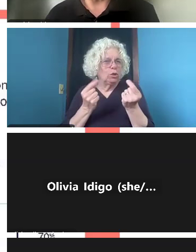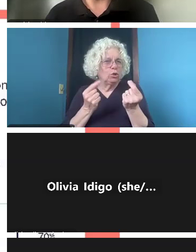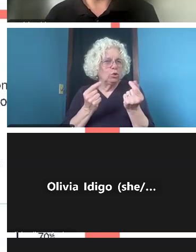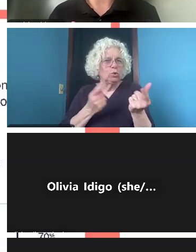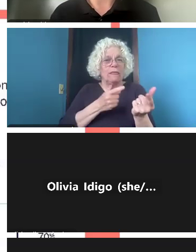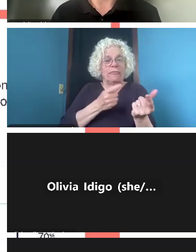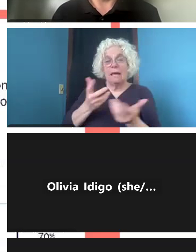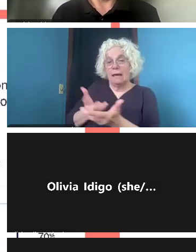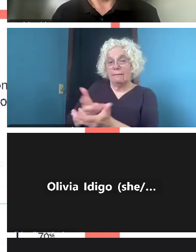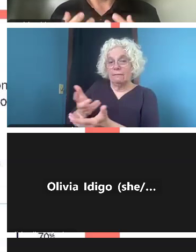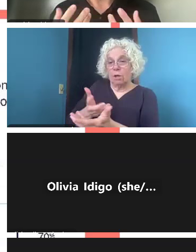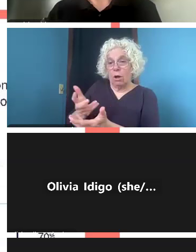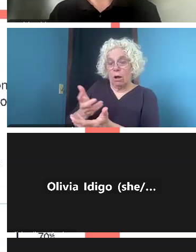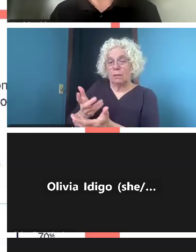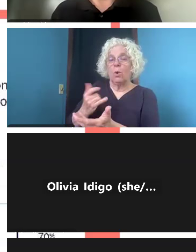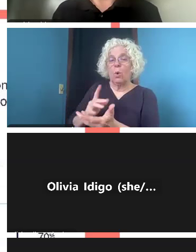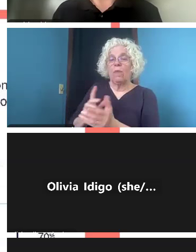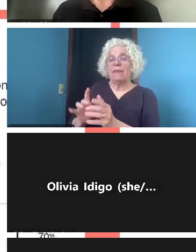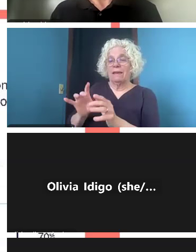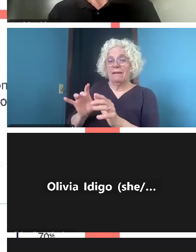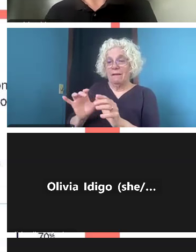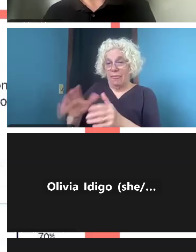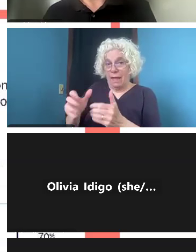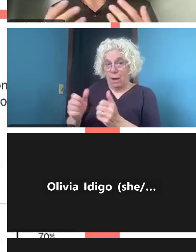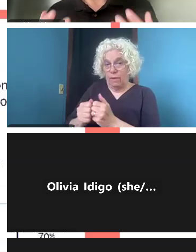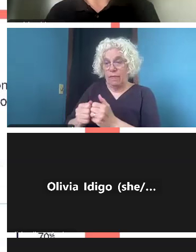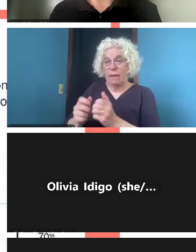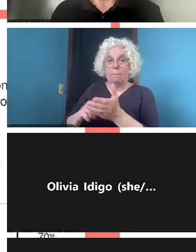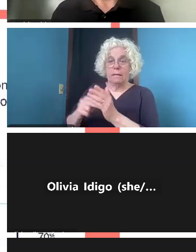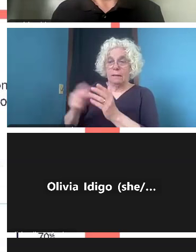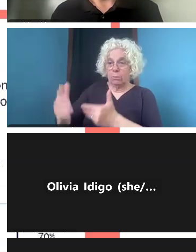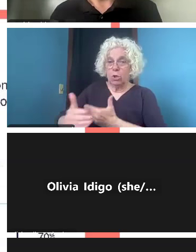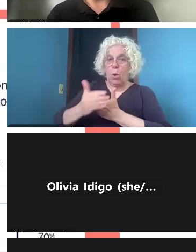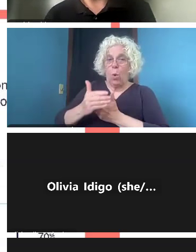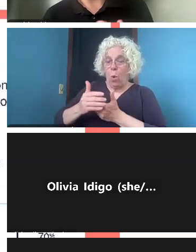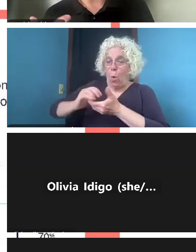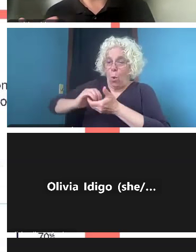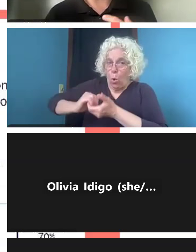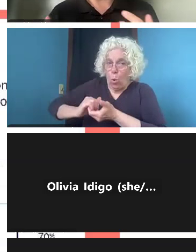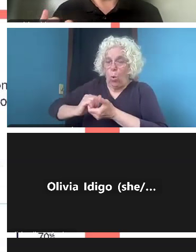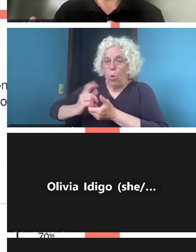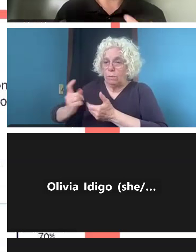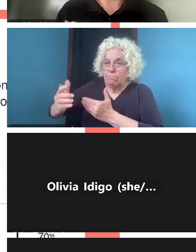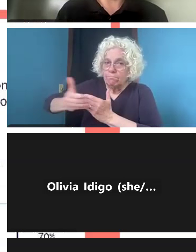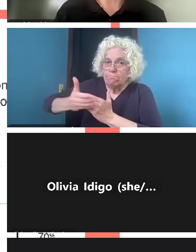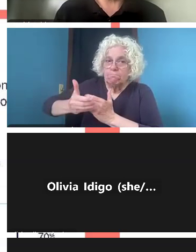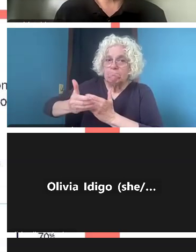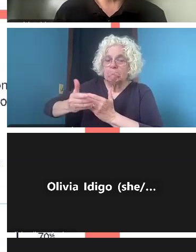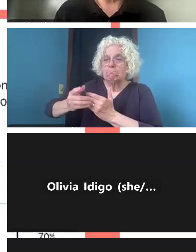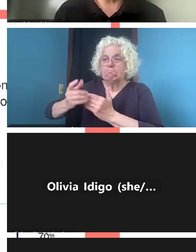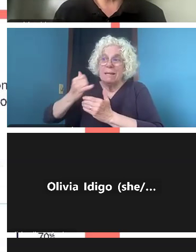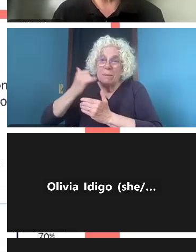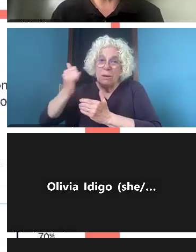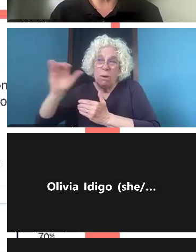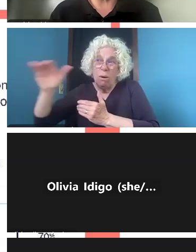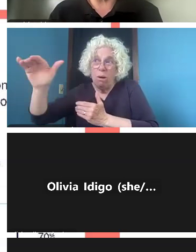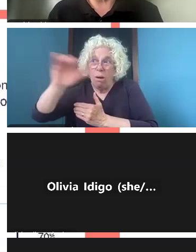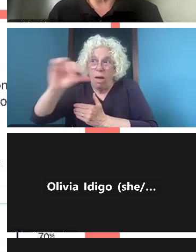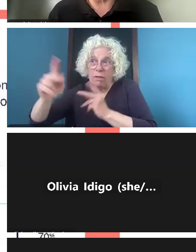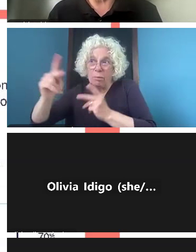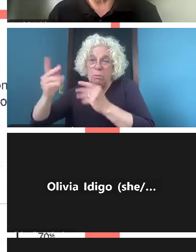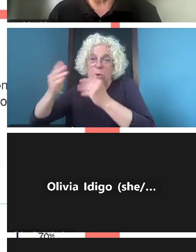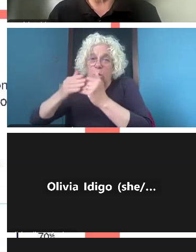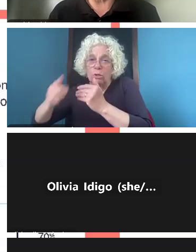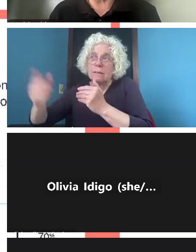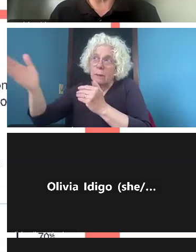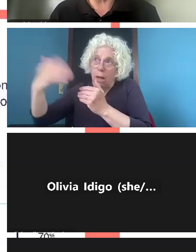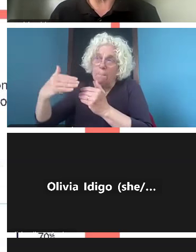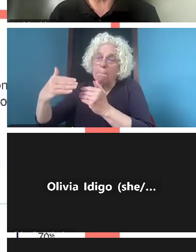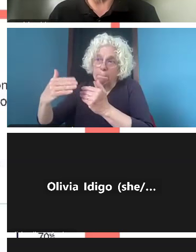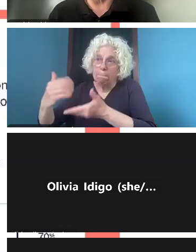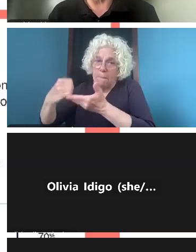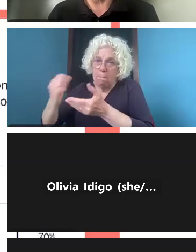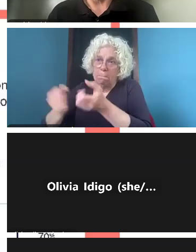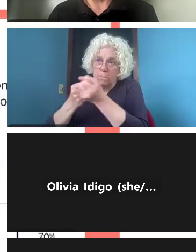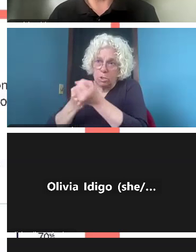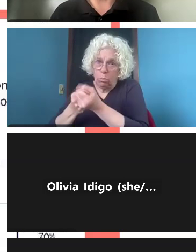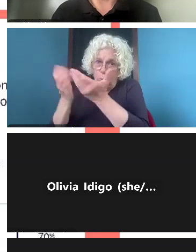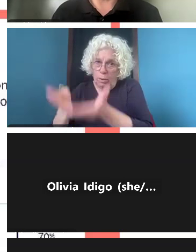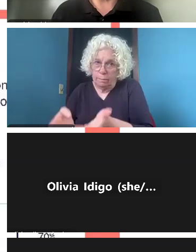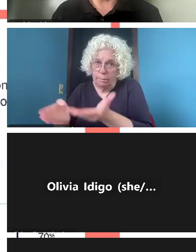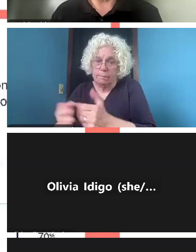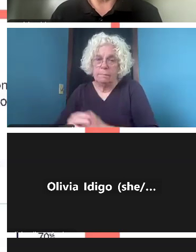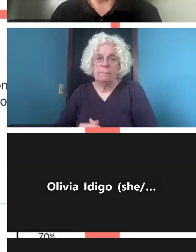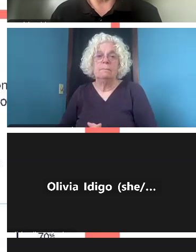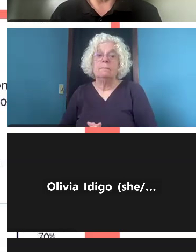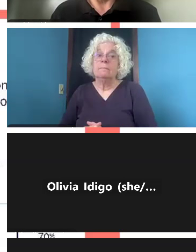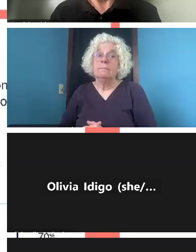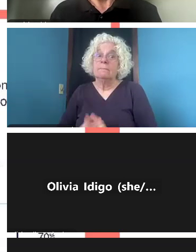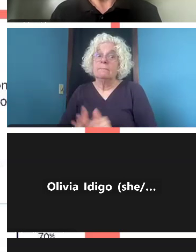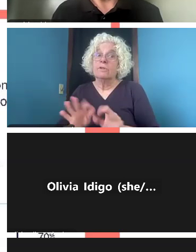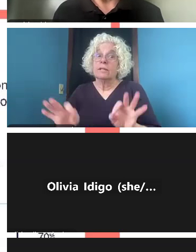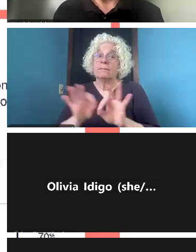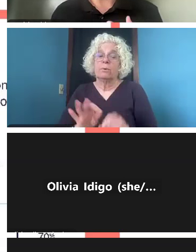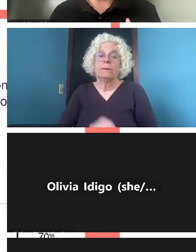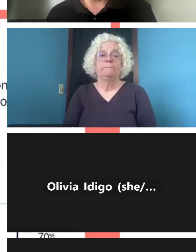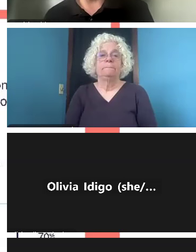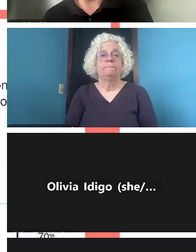and being present, holding them, being around them, calling other close connections to be with them and support them too as well... which is very, very key.